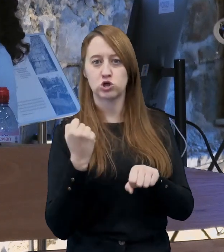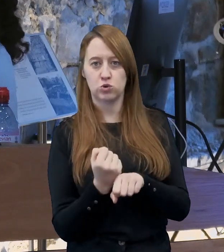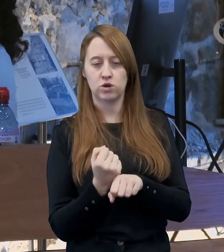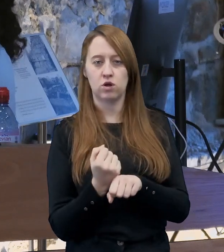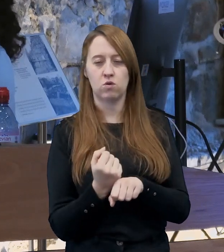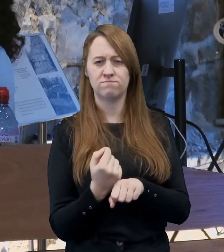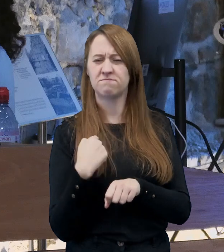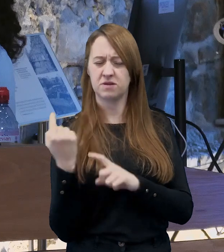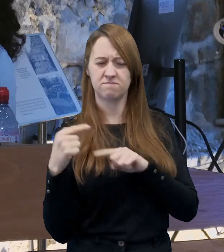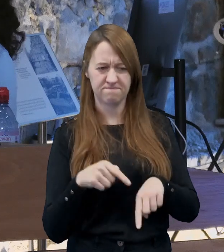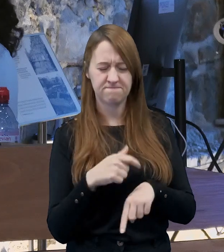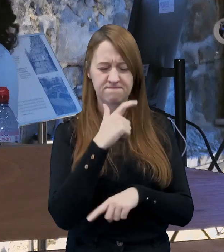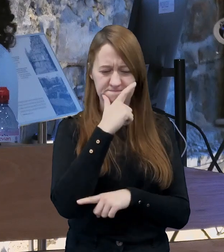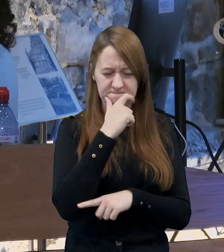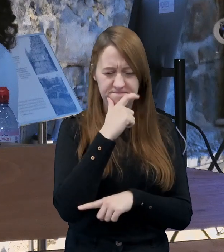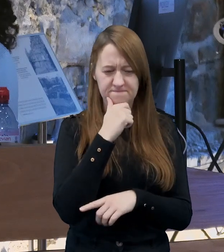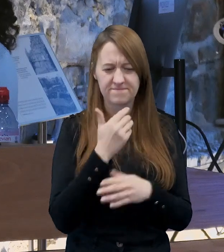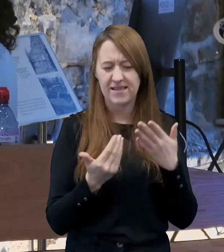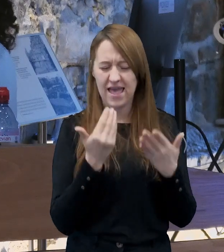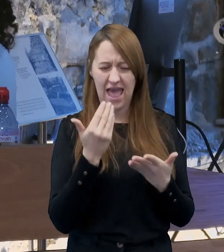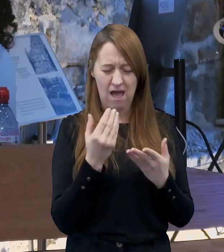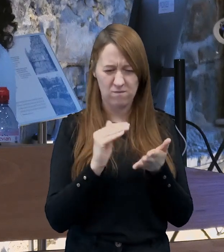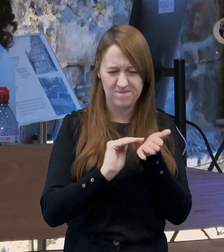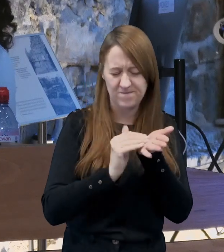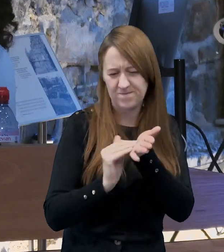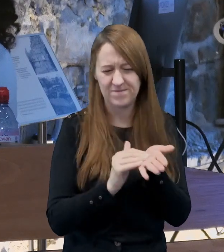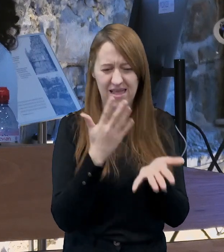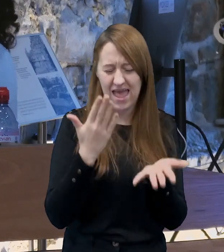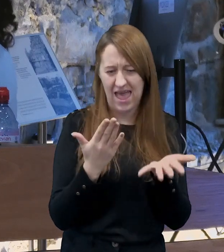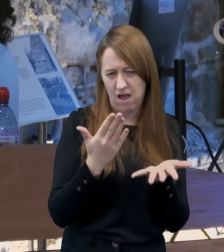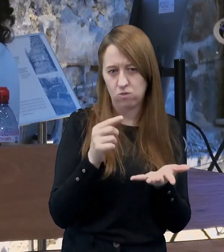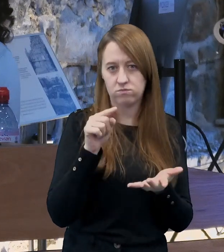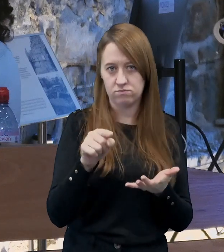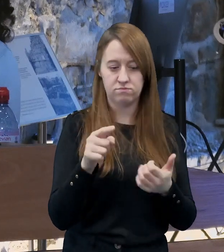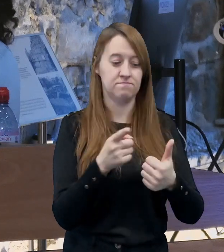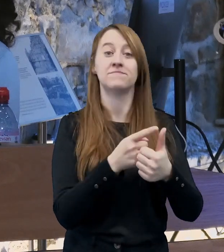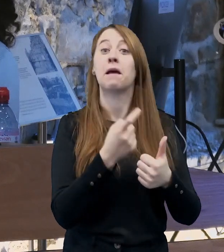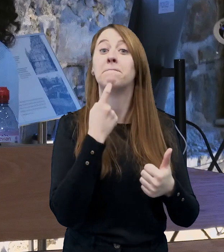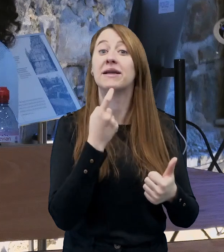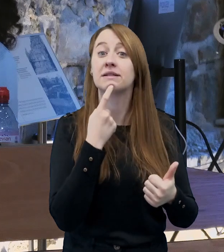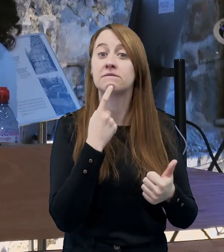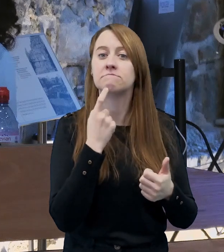And I had to start thinking about how to address this problem. There was a malleable metal armature inside which was out of